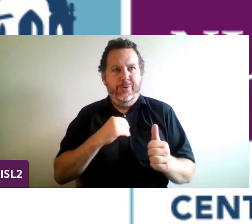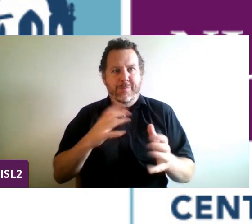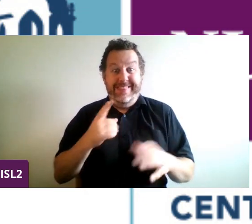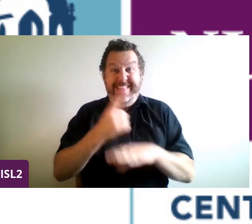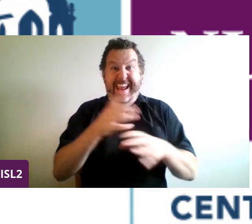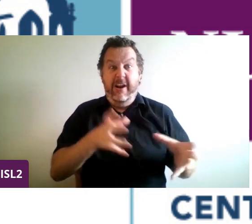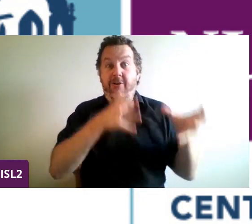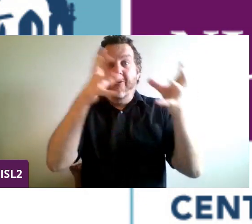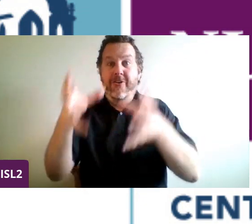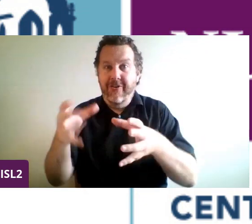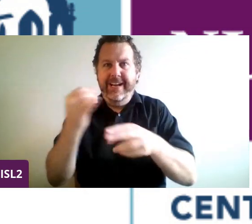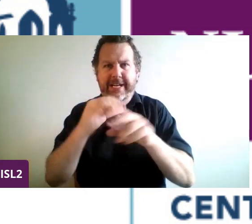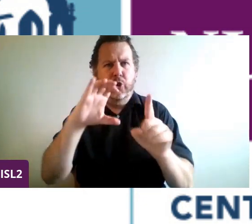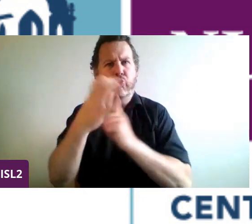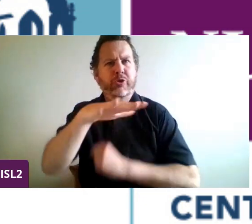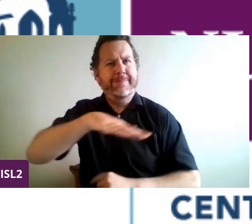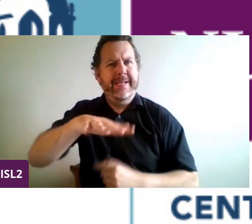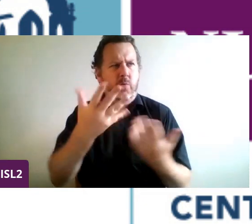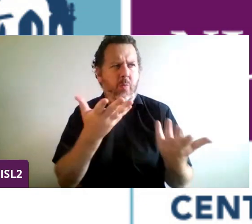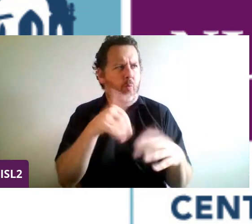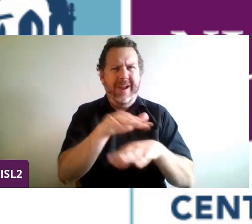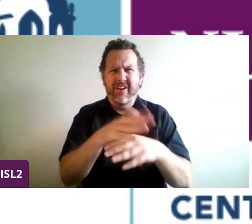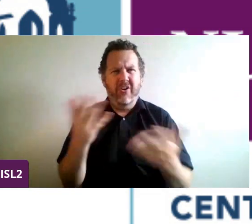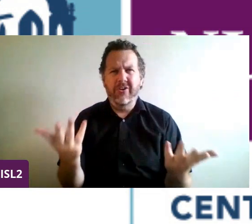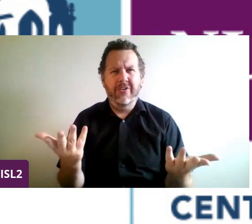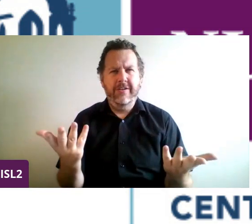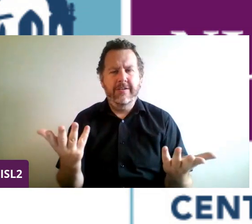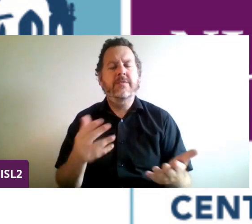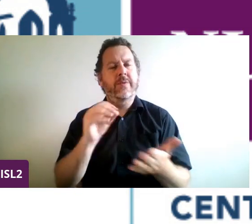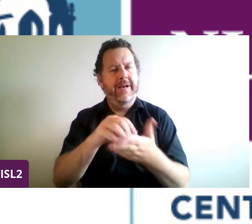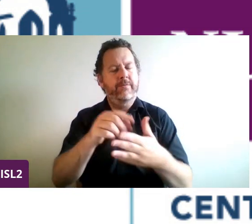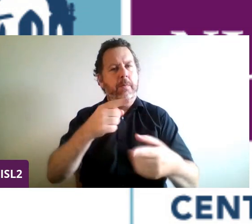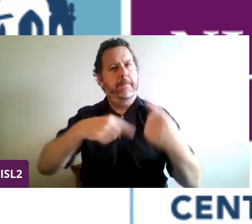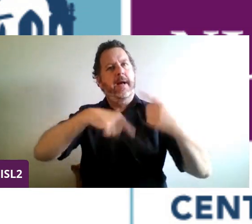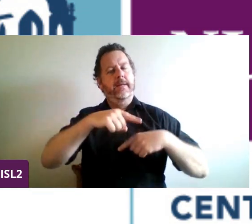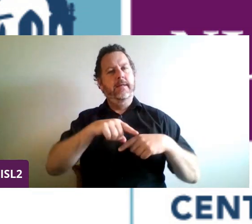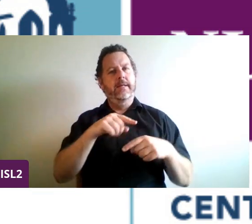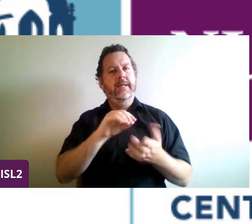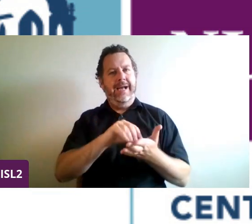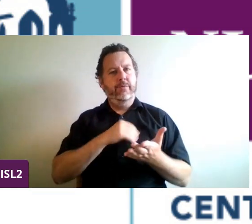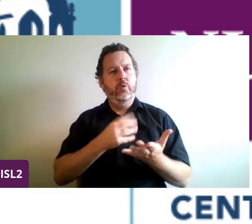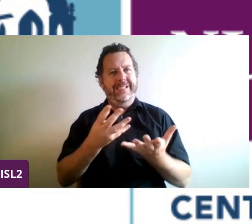I think it goes back to not just accepting visibility as the primary criteria for success